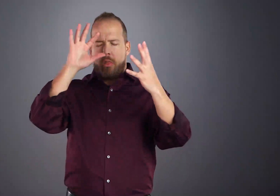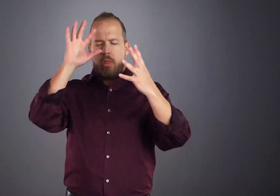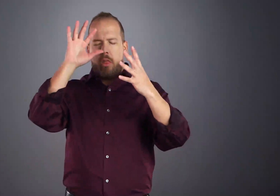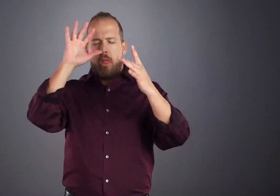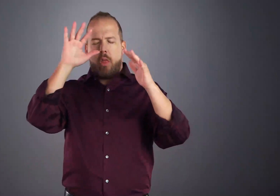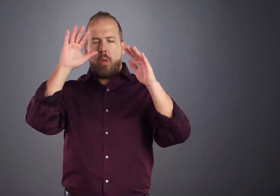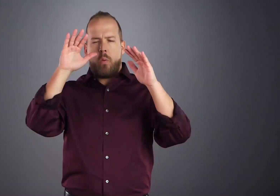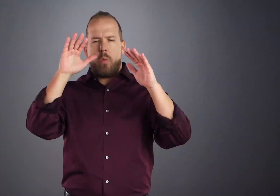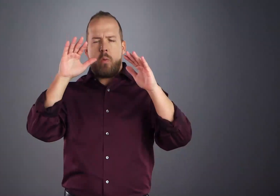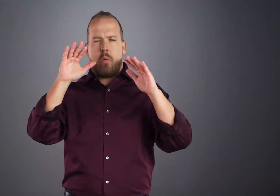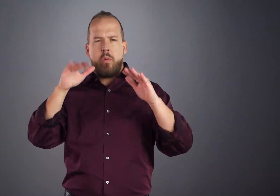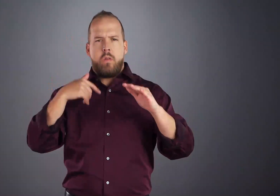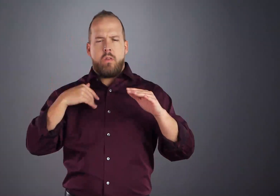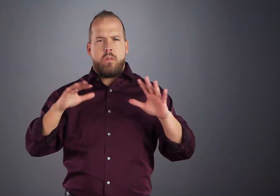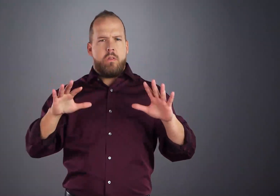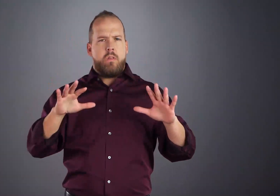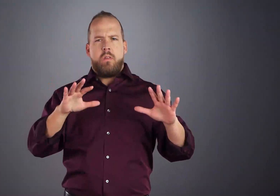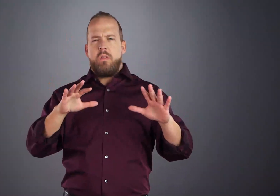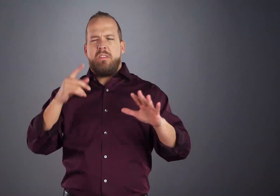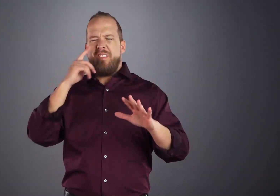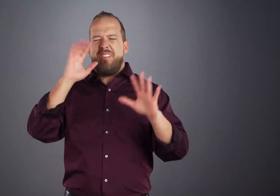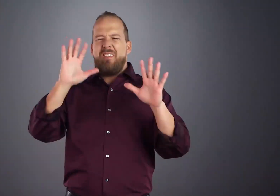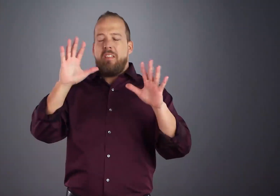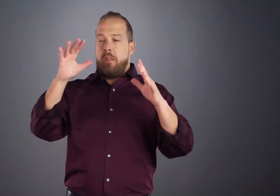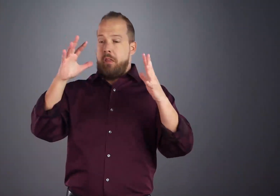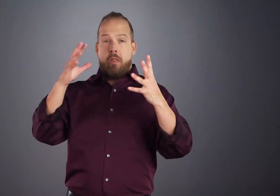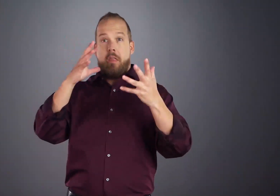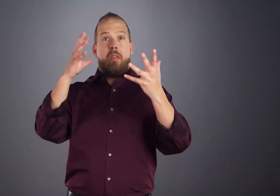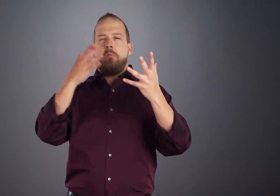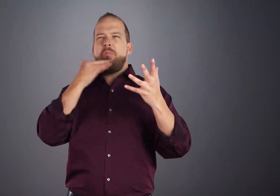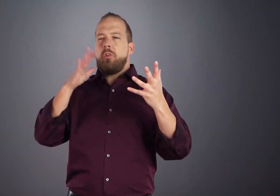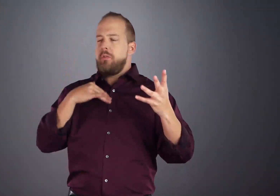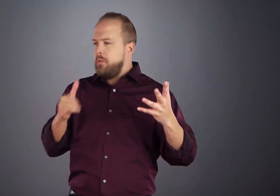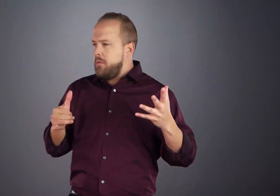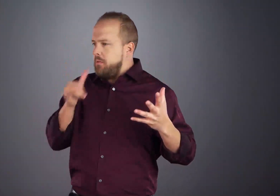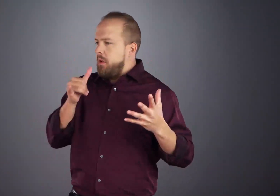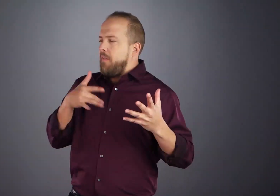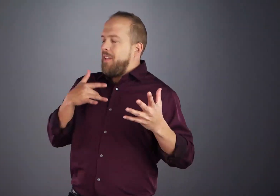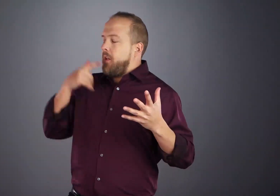So two bottles, and — oblivion.